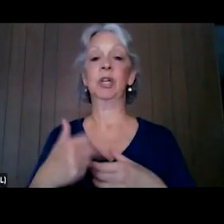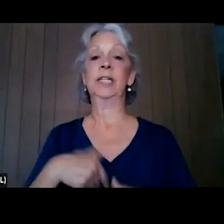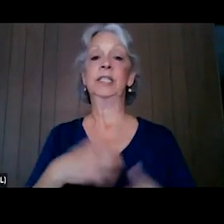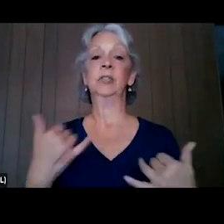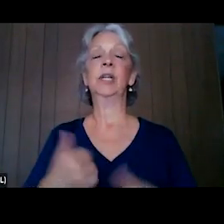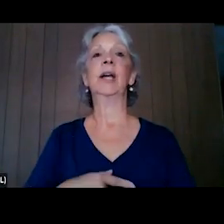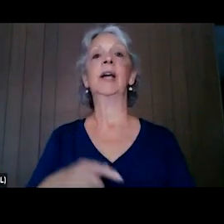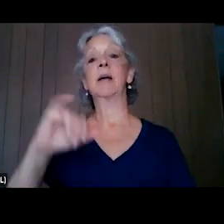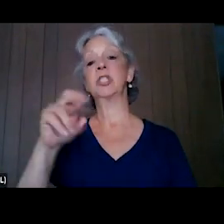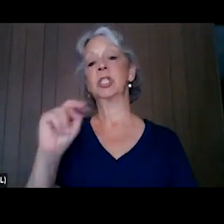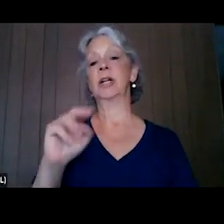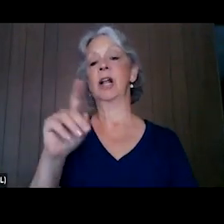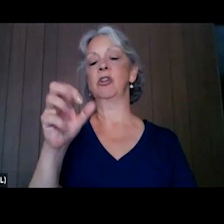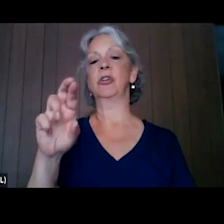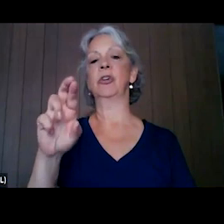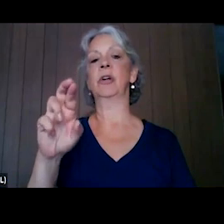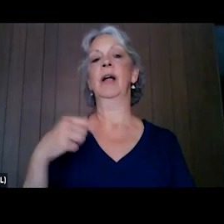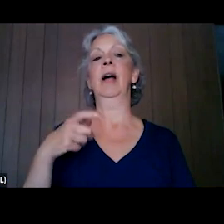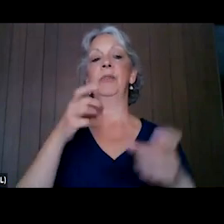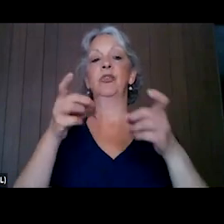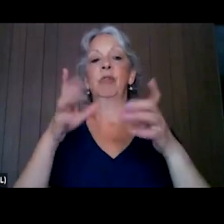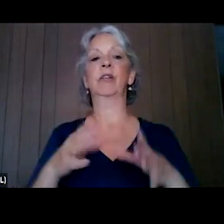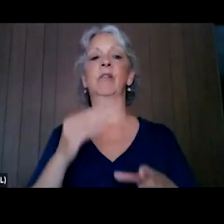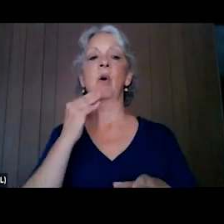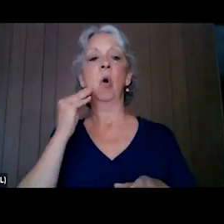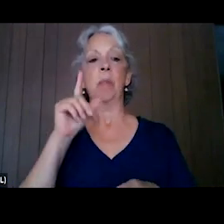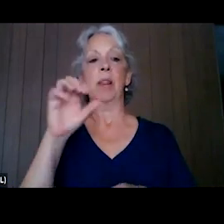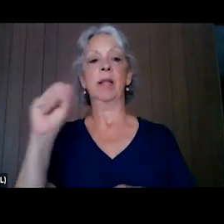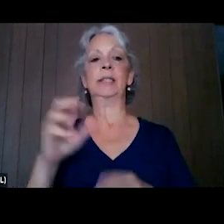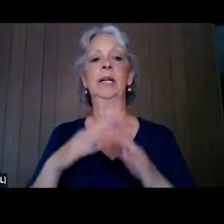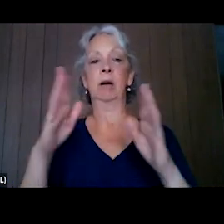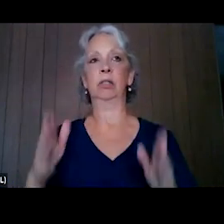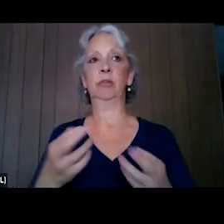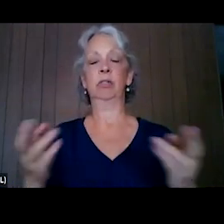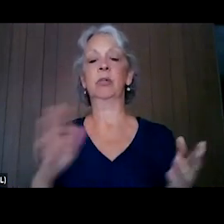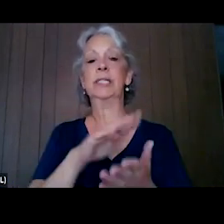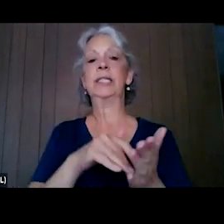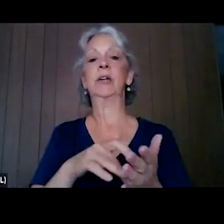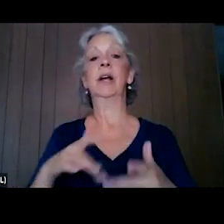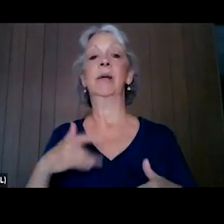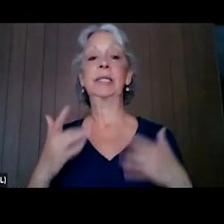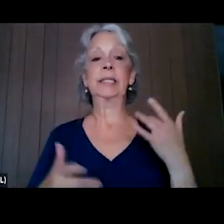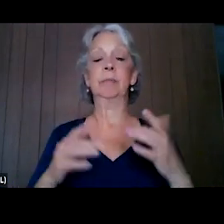of SAMHSA's Homeless and Housing Resource Center, and really excited about this webinar today on xylazine,